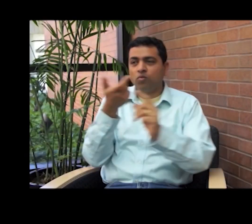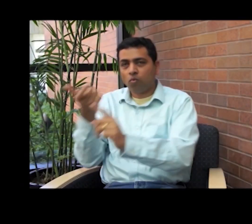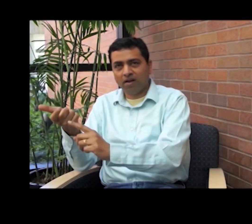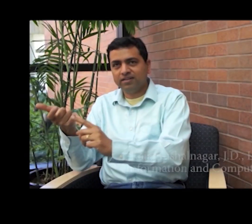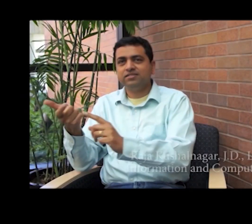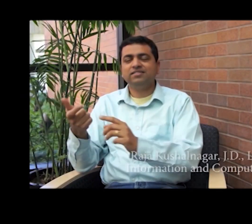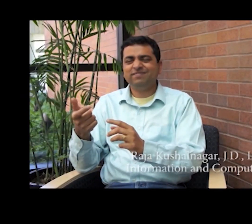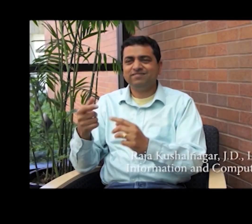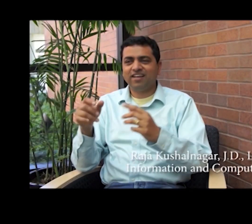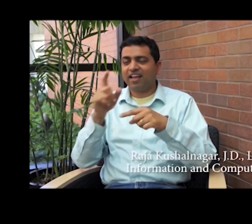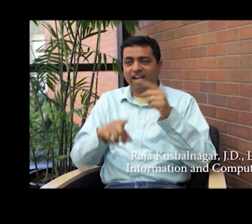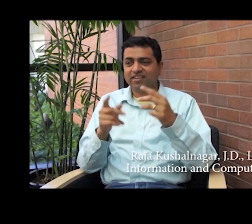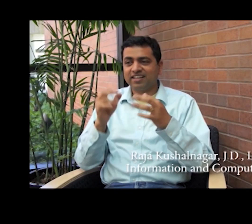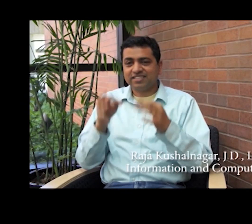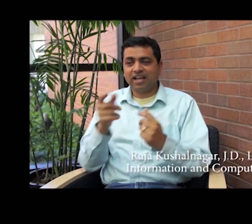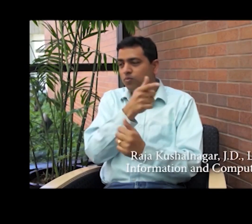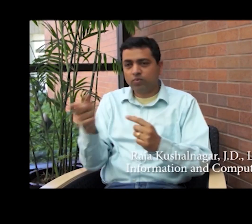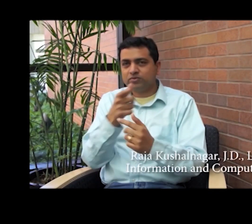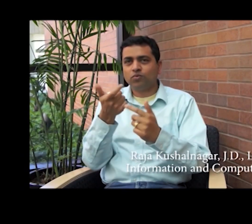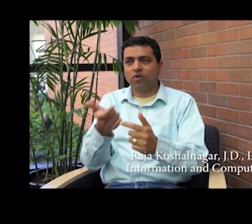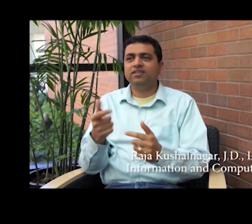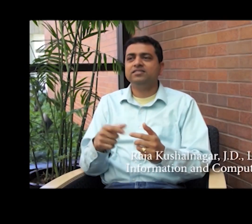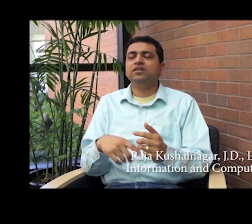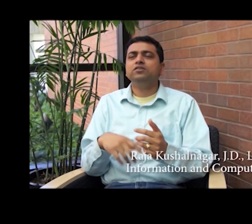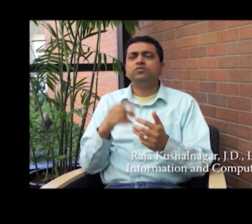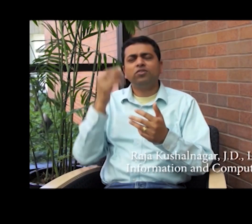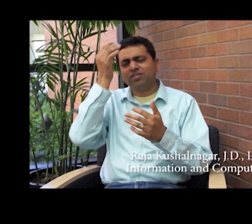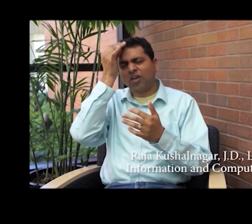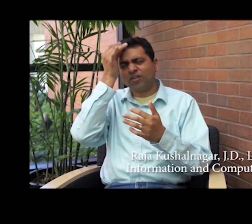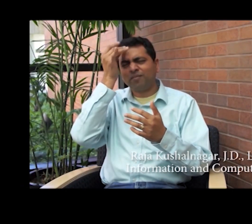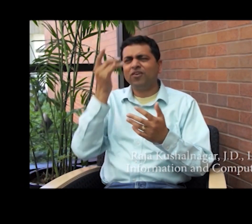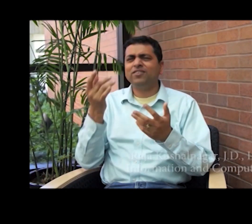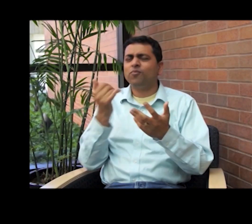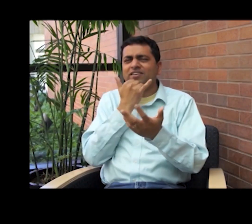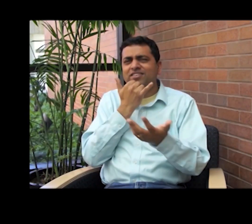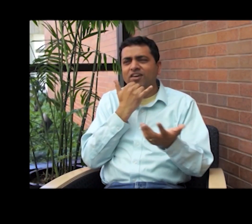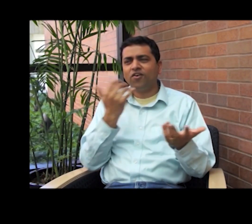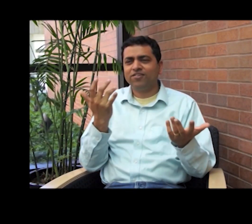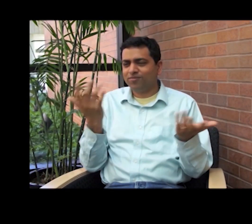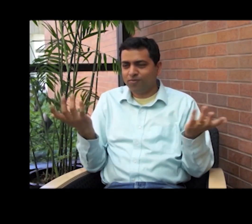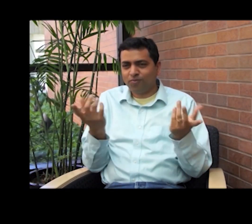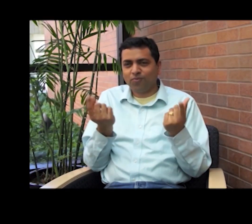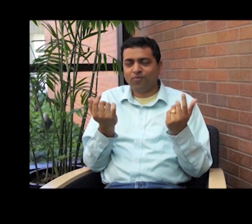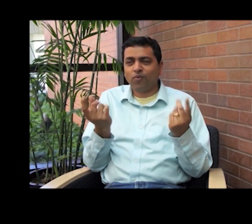We have to watch two different locations and it’s difficult to decide where to look, we can’t simultaneously look at two different places at once. So, I thought about what was the issue?